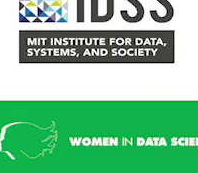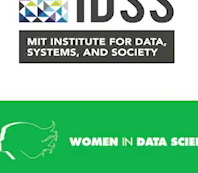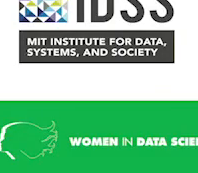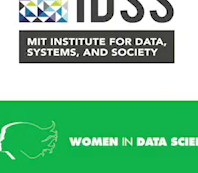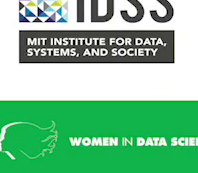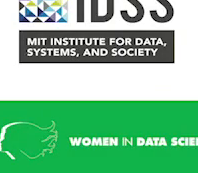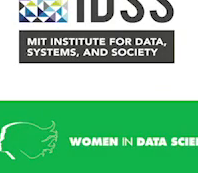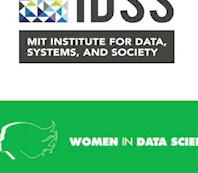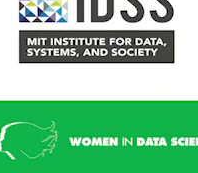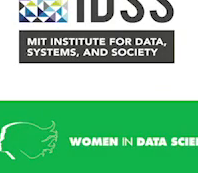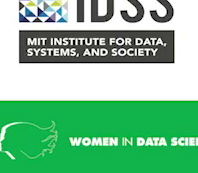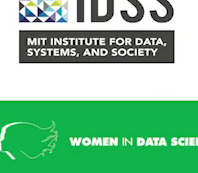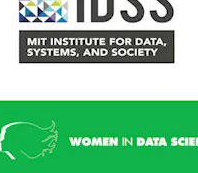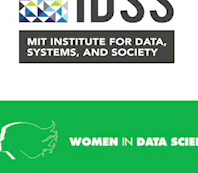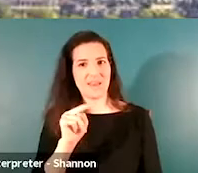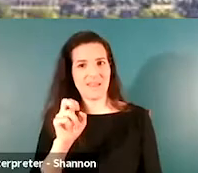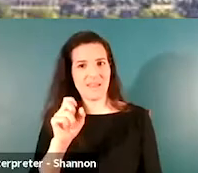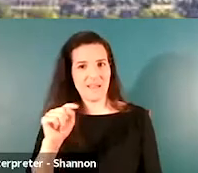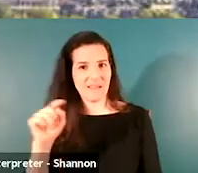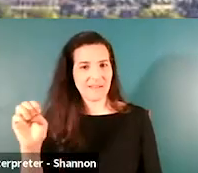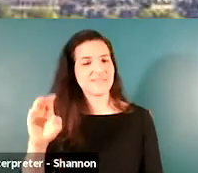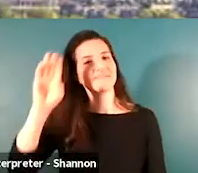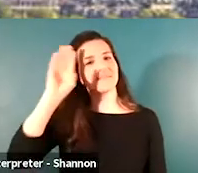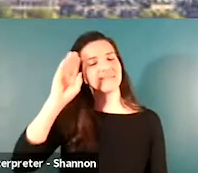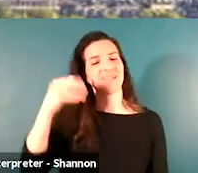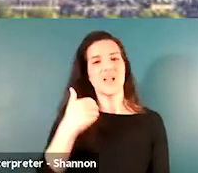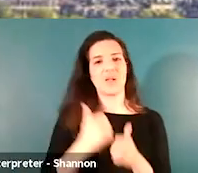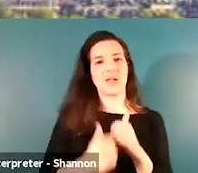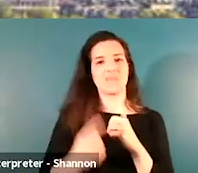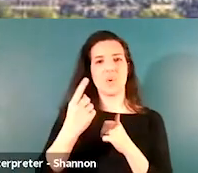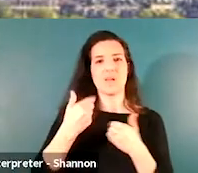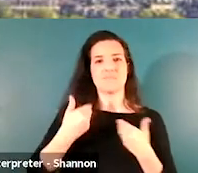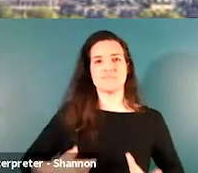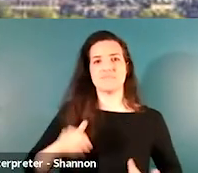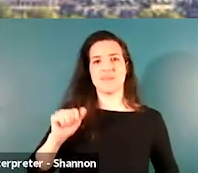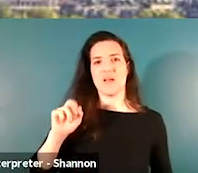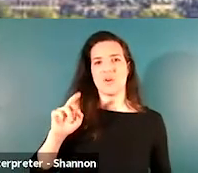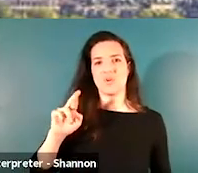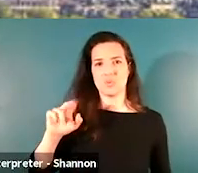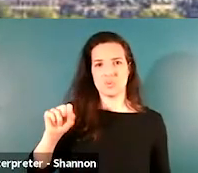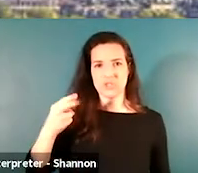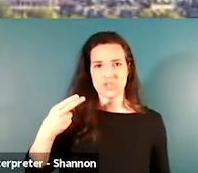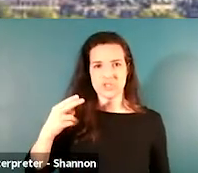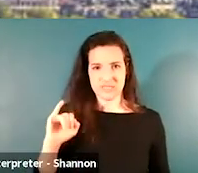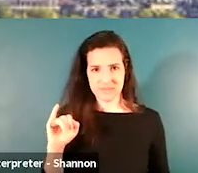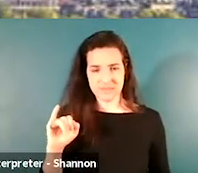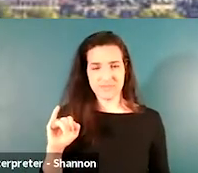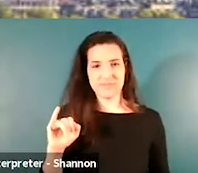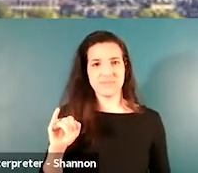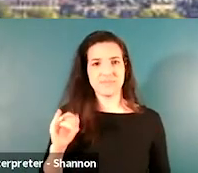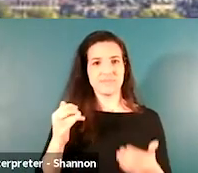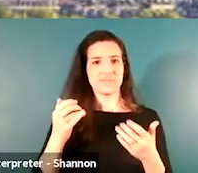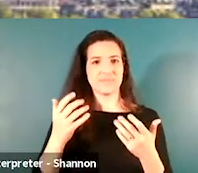Hey, everyone. This is Arushi, and now I would like you to introduce the set of Lightning Talks.